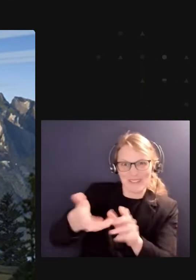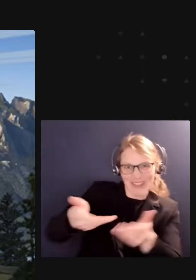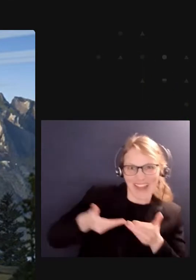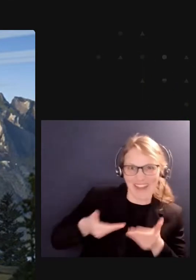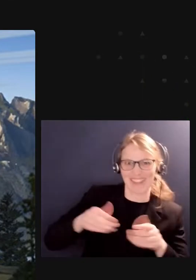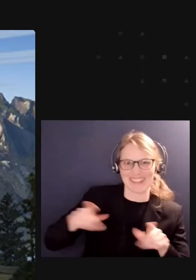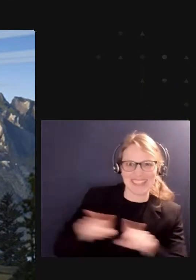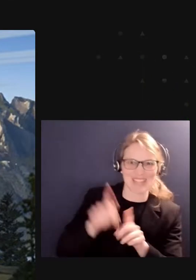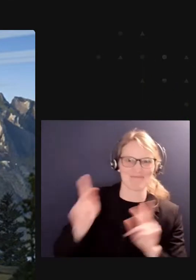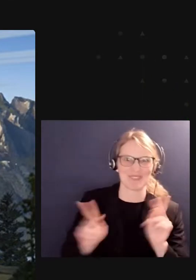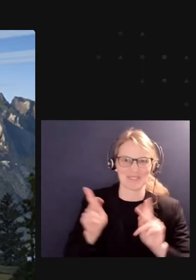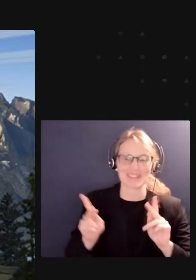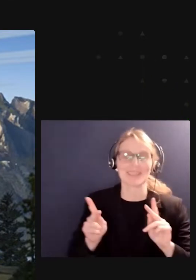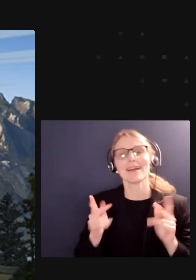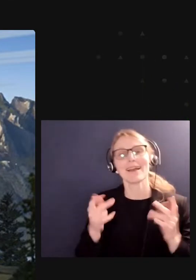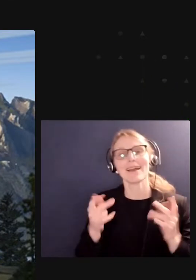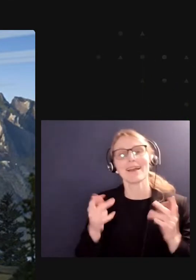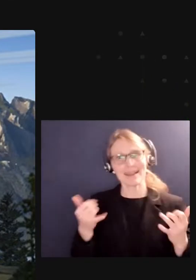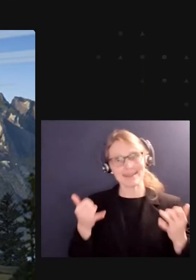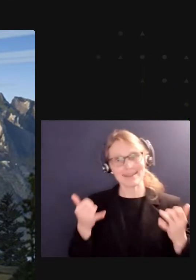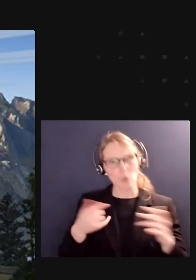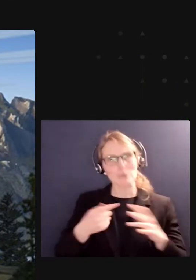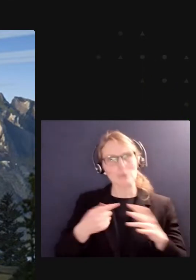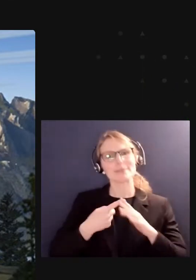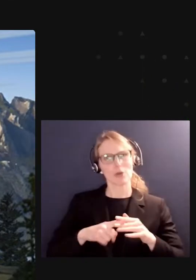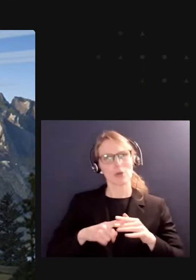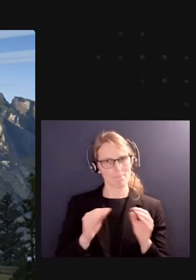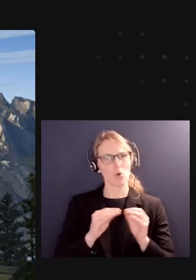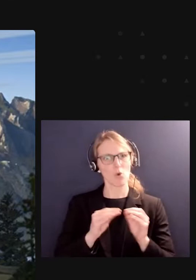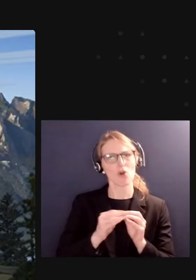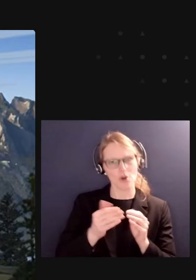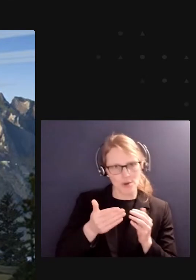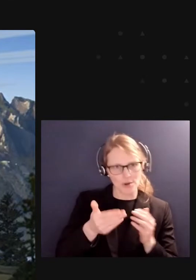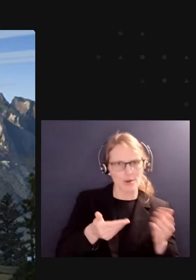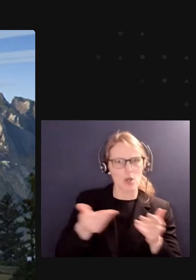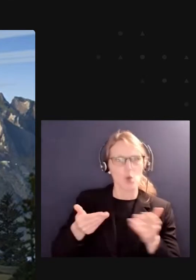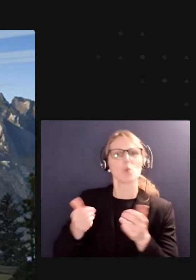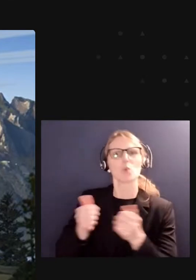with early in career, with college, which is great, that's doing better.